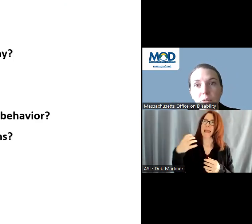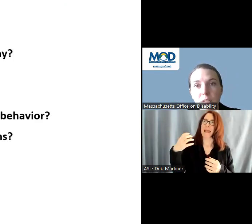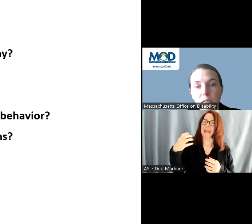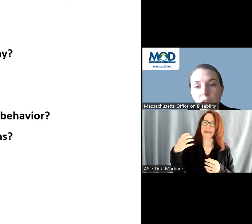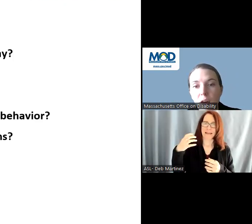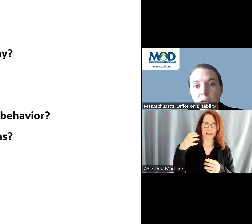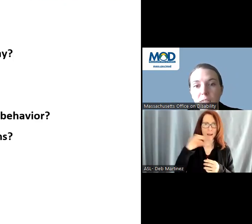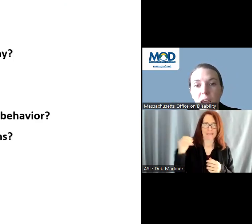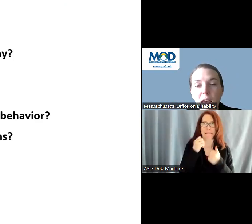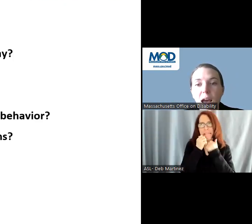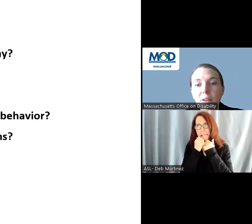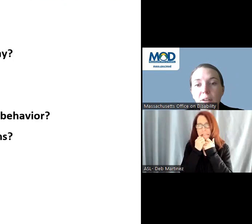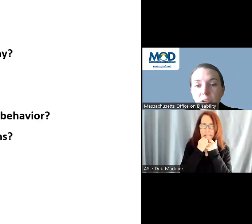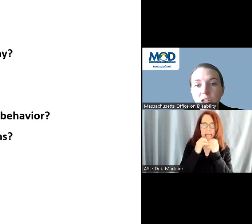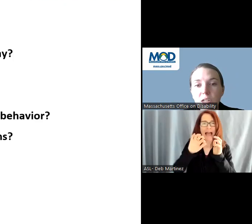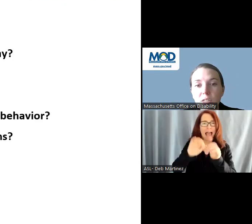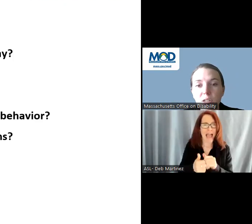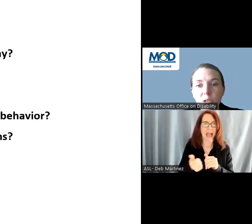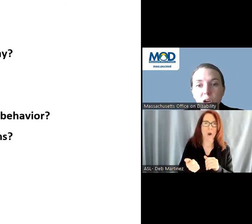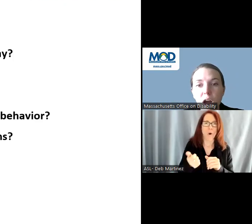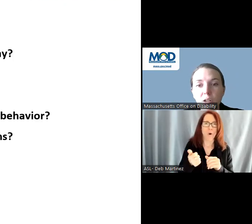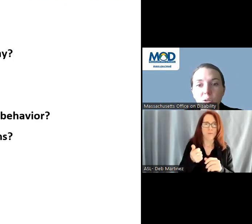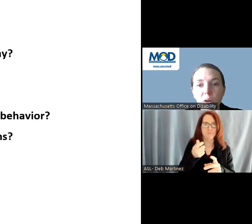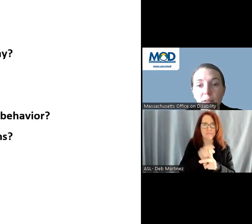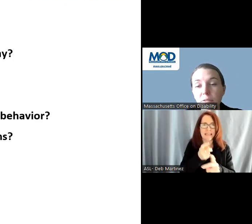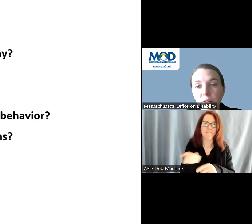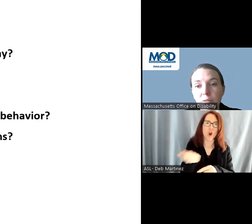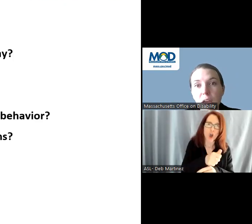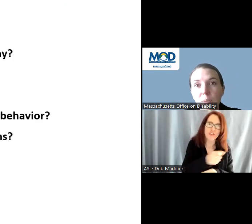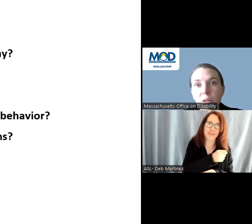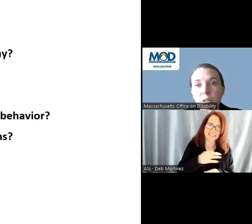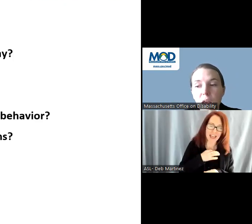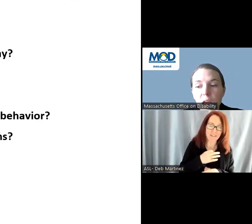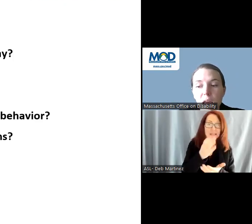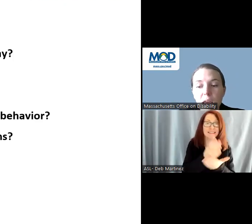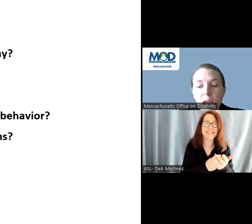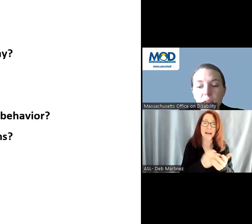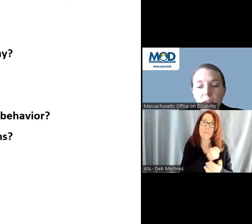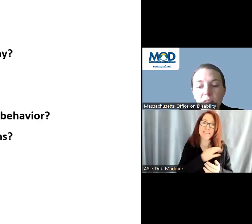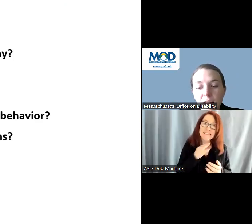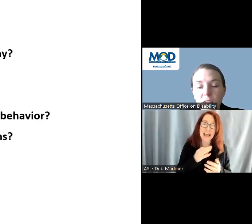employees in the office have allergies to dogs or have a fear of animals and that's going